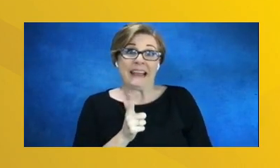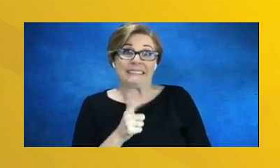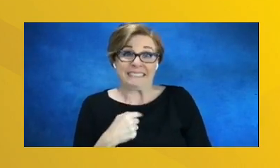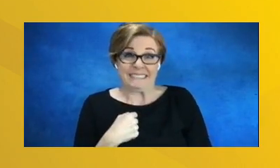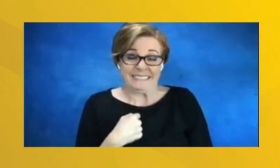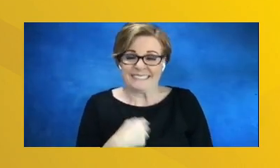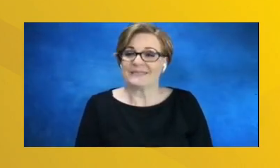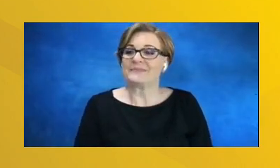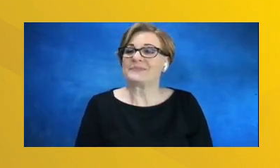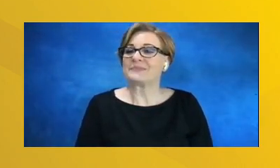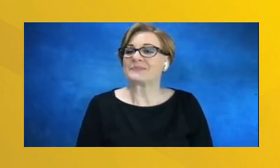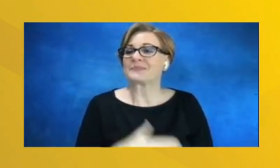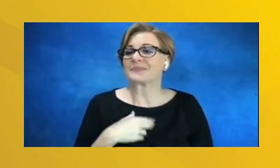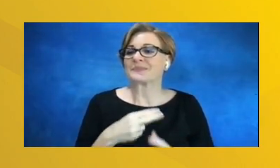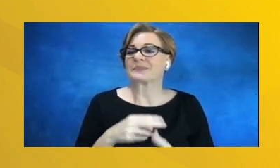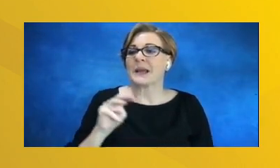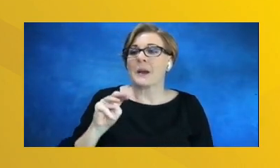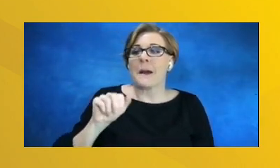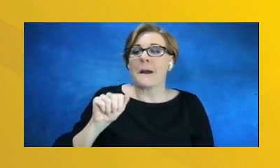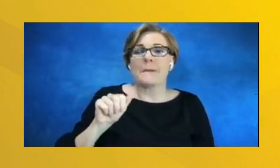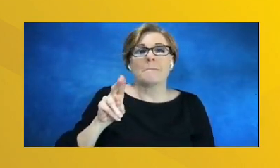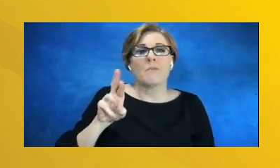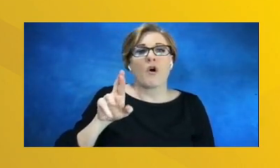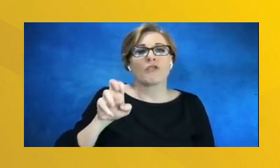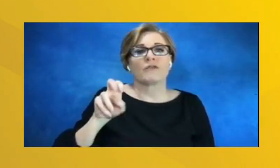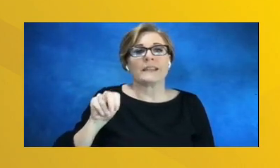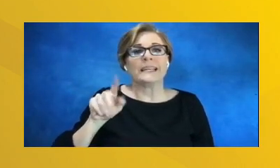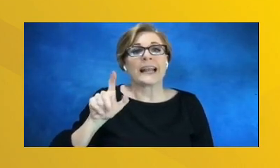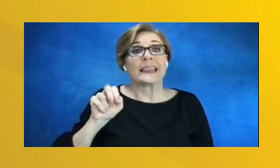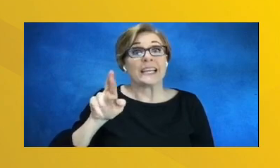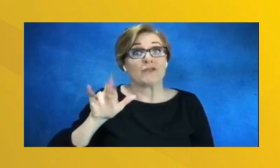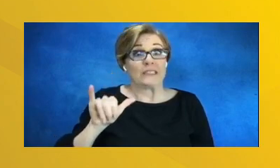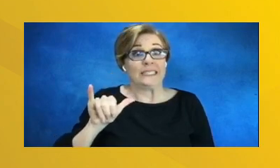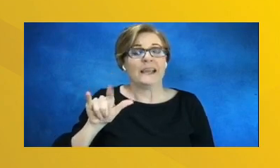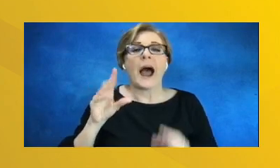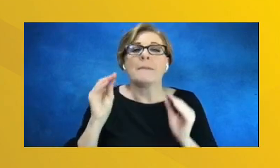My name is Maureen Leary and I'm an educator at the National Postal Museum.